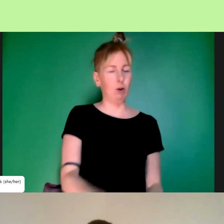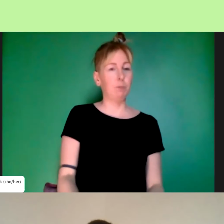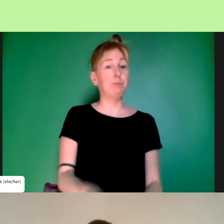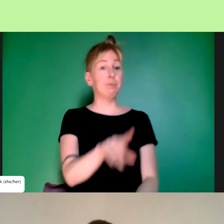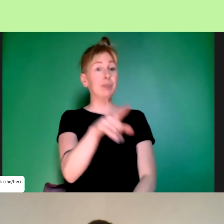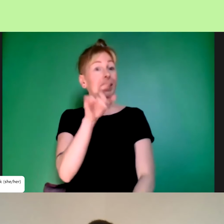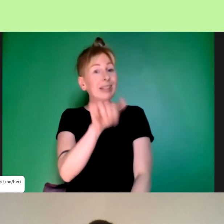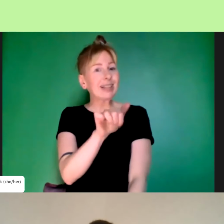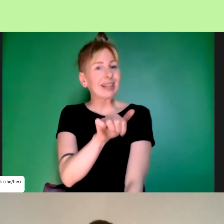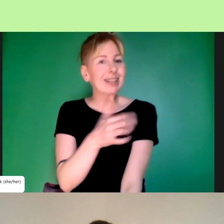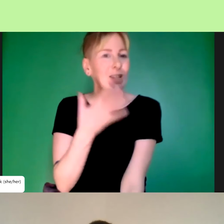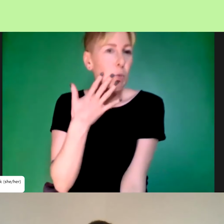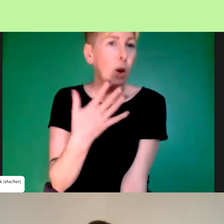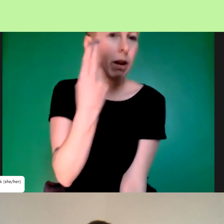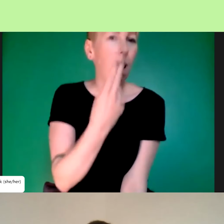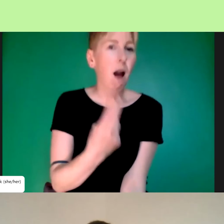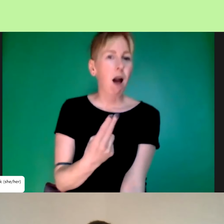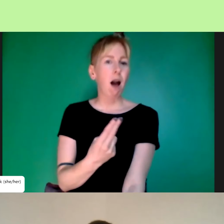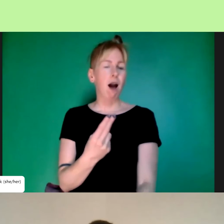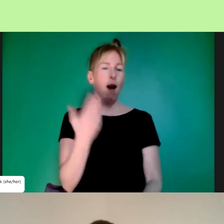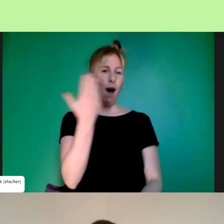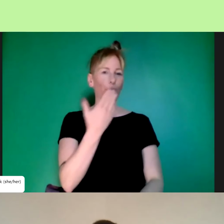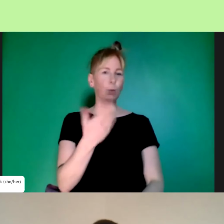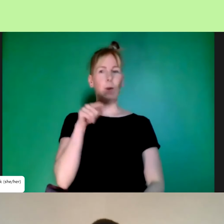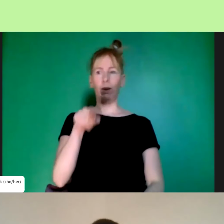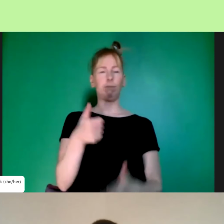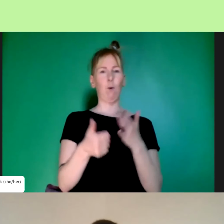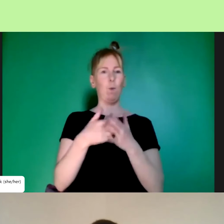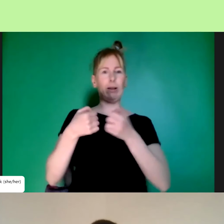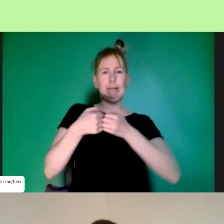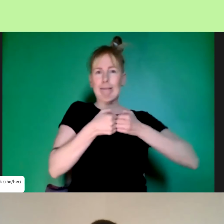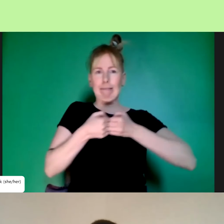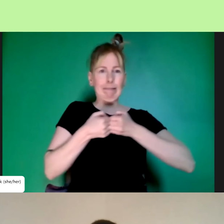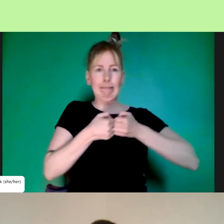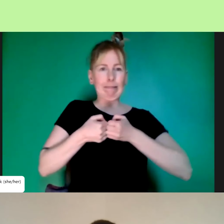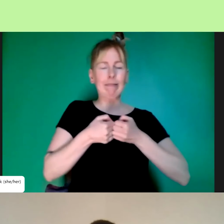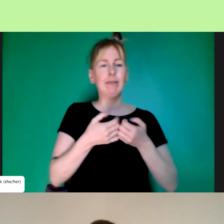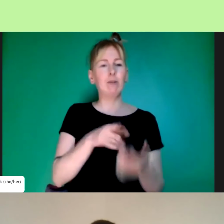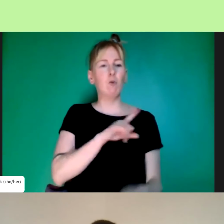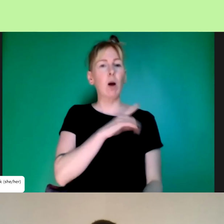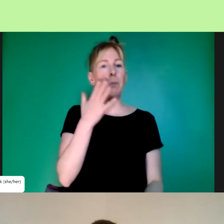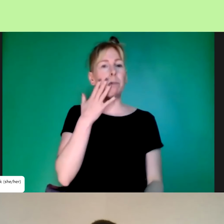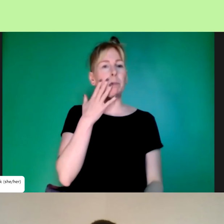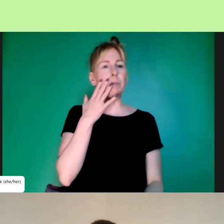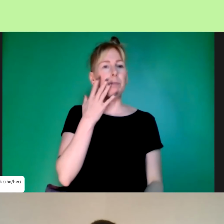I used to have this conflict, because when I was in art school, there was this, or in my